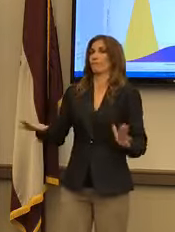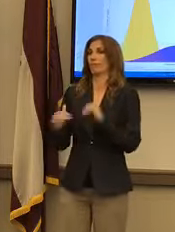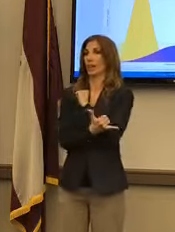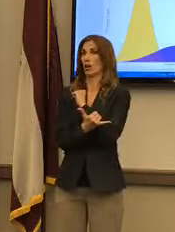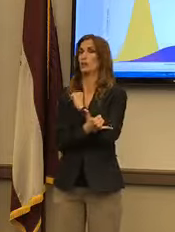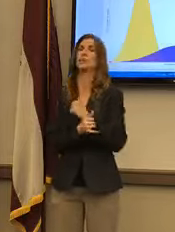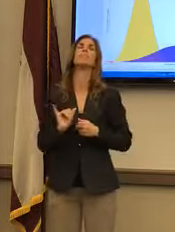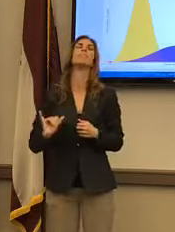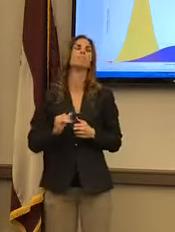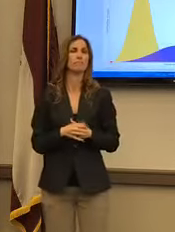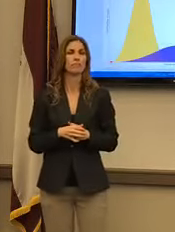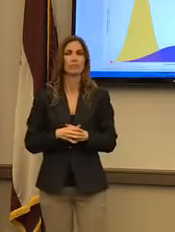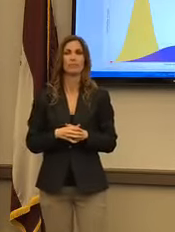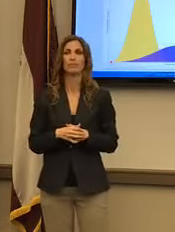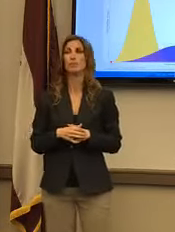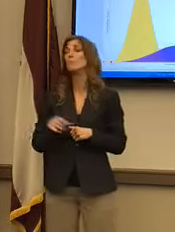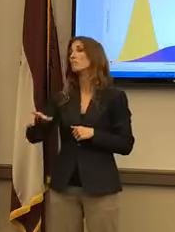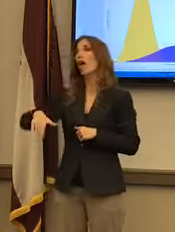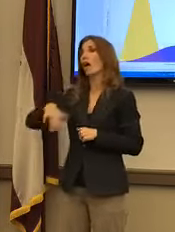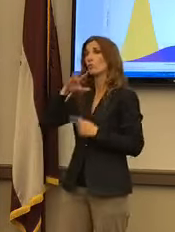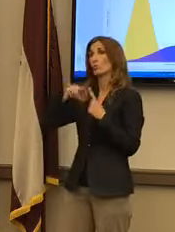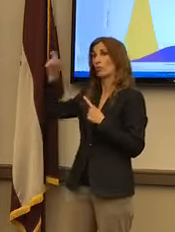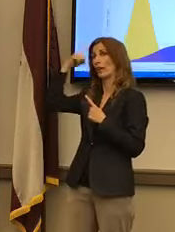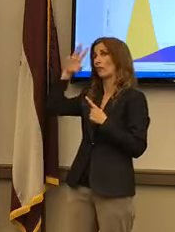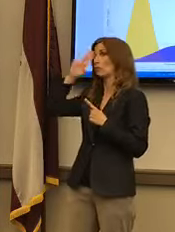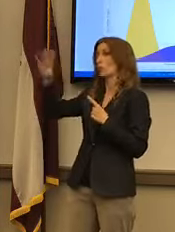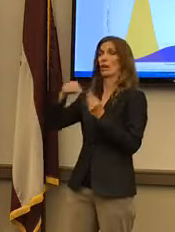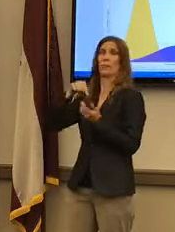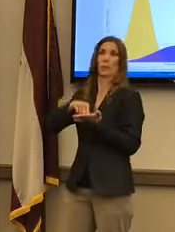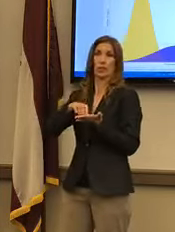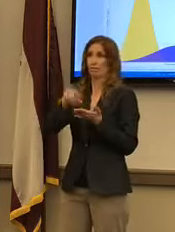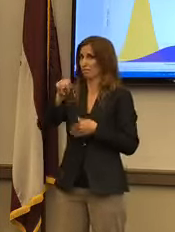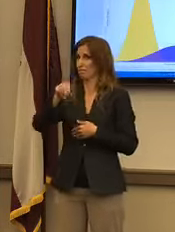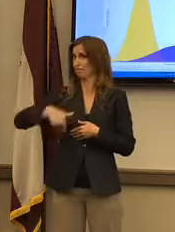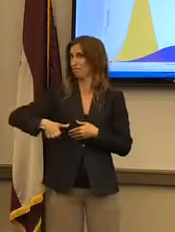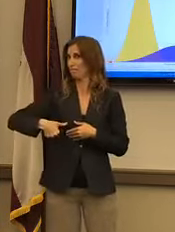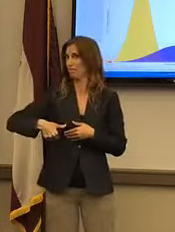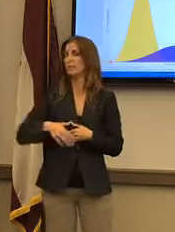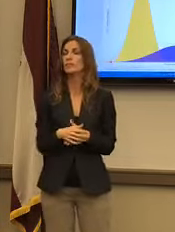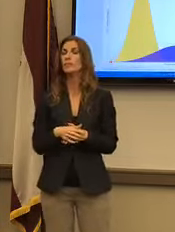[Commissioner] I have not actually spoken to the governor directly about this but I feel